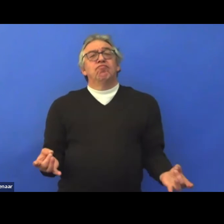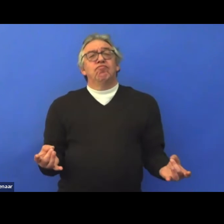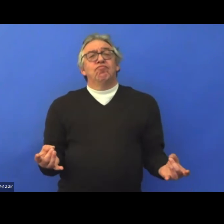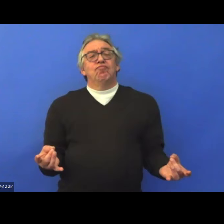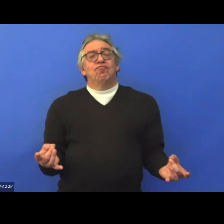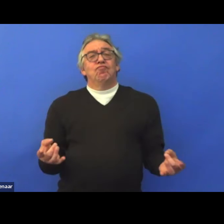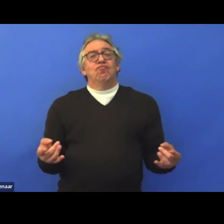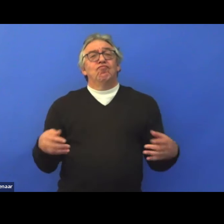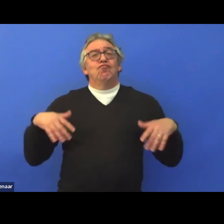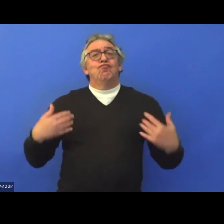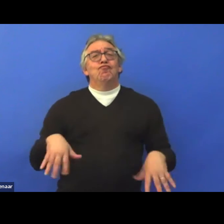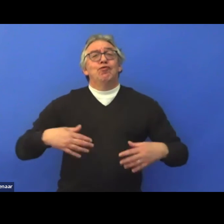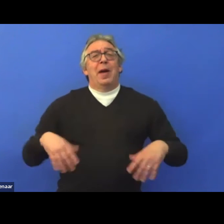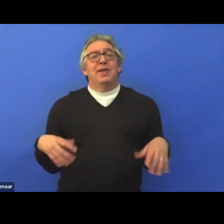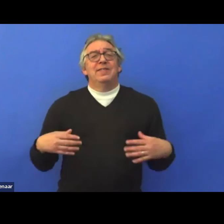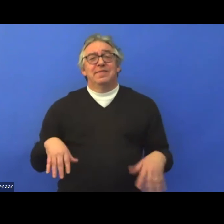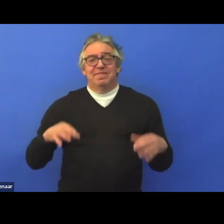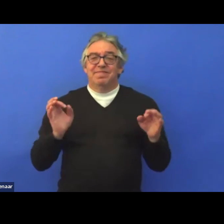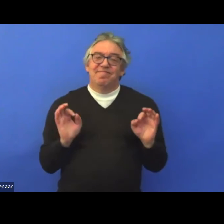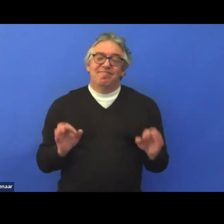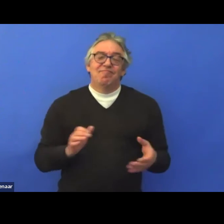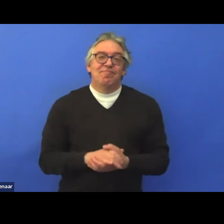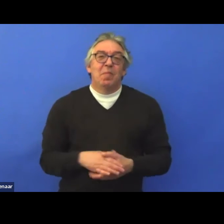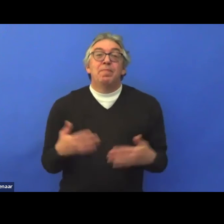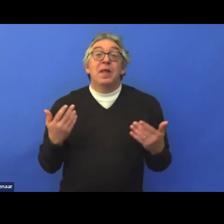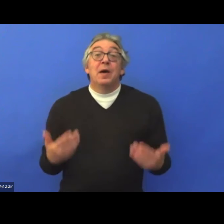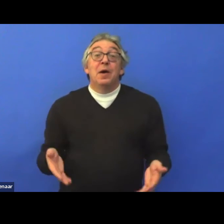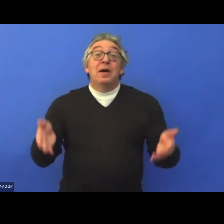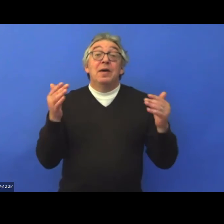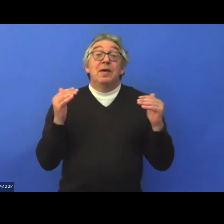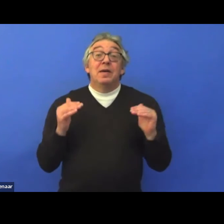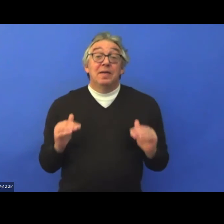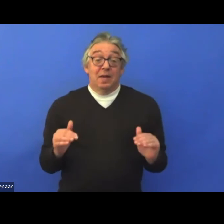I want to take you a little deeper into some of the learnings